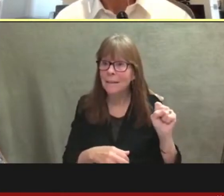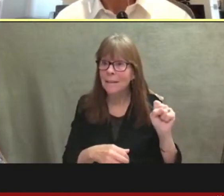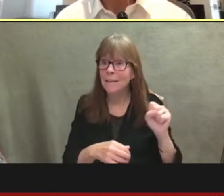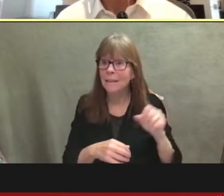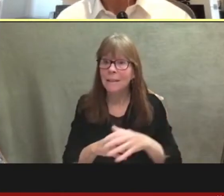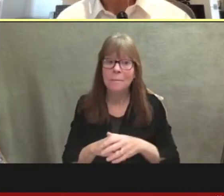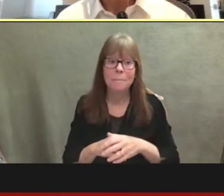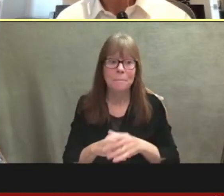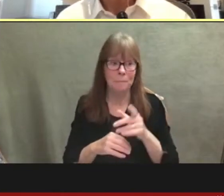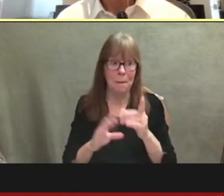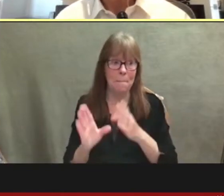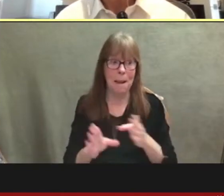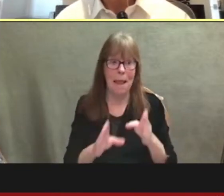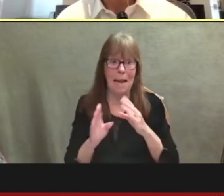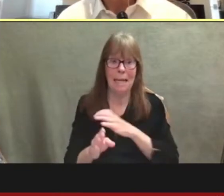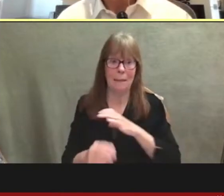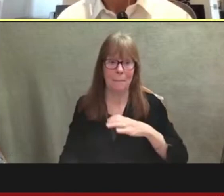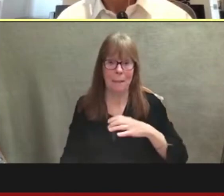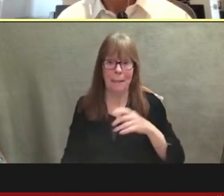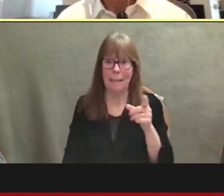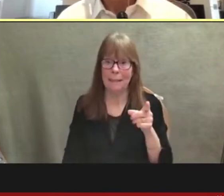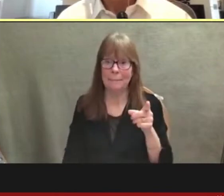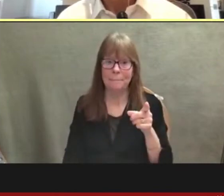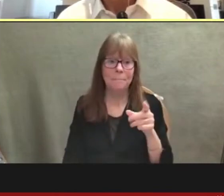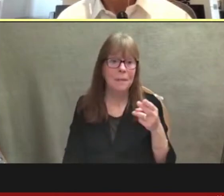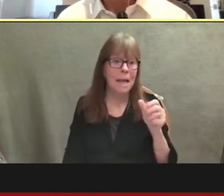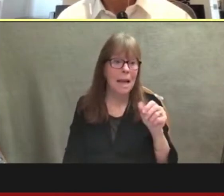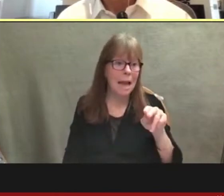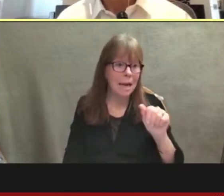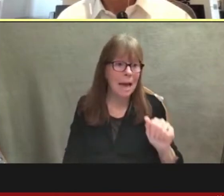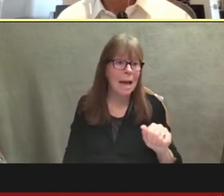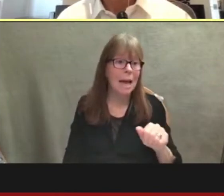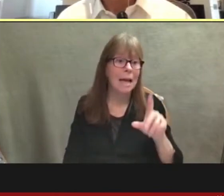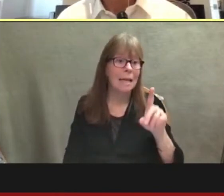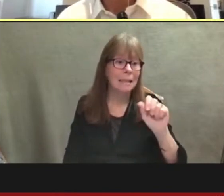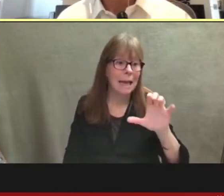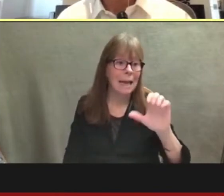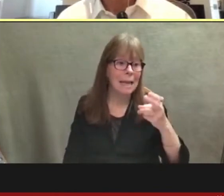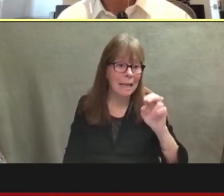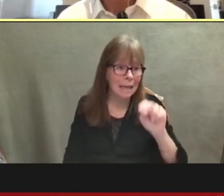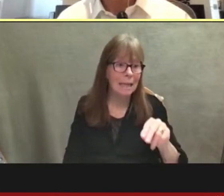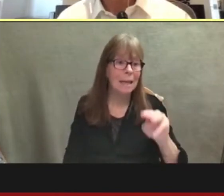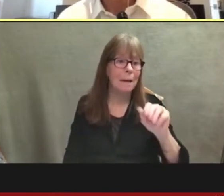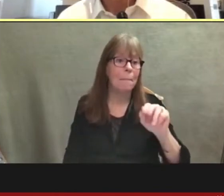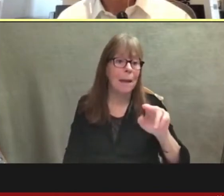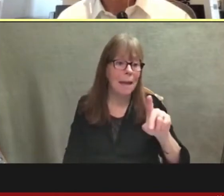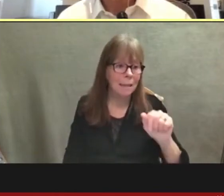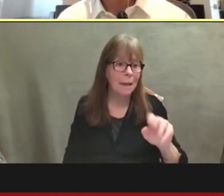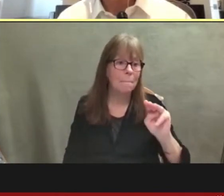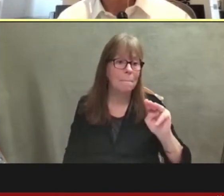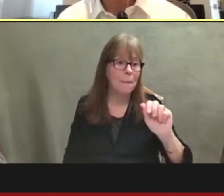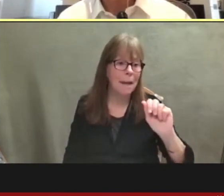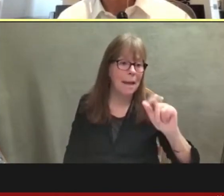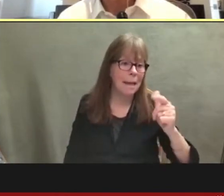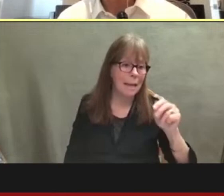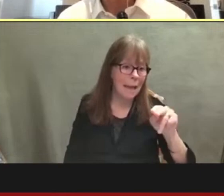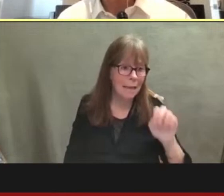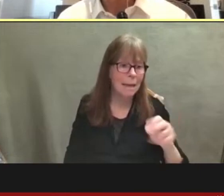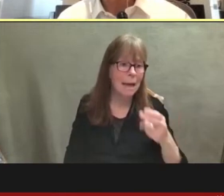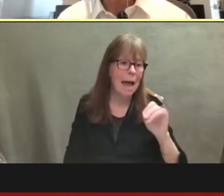The planning committee. Hanna, Daychin, Amanda, Maigane, Heidi, Jody, Shaila, Laurie, Zhen, Fatima, Meaghan, Mijiza,